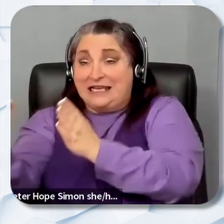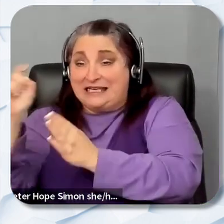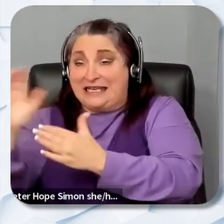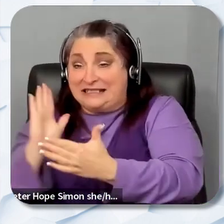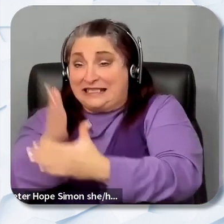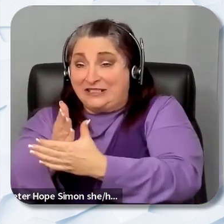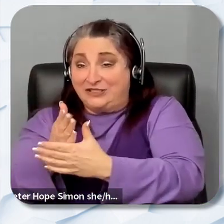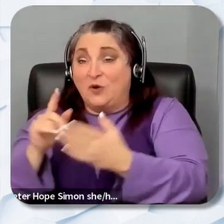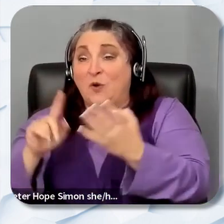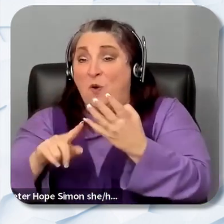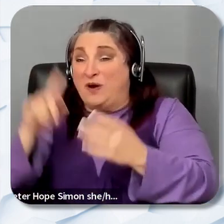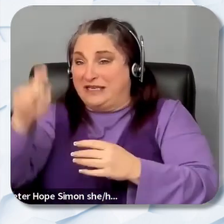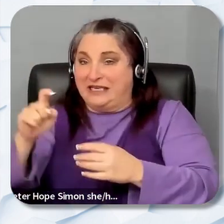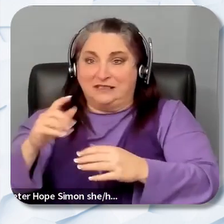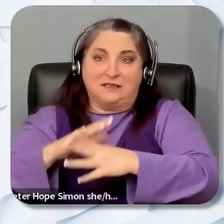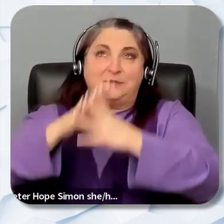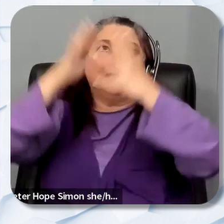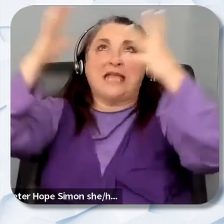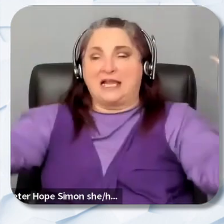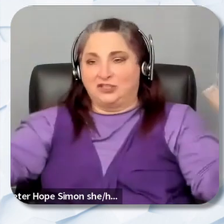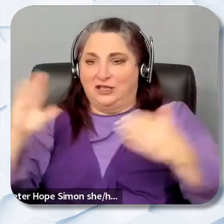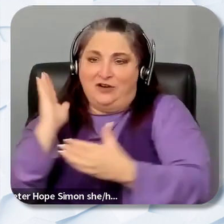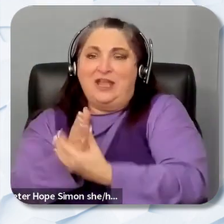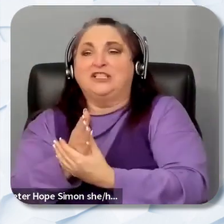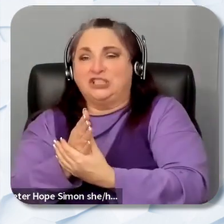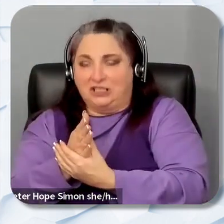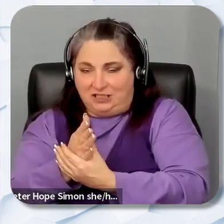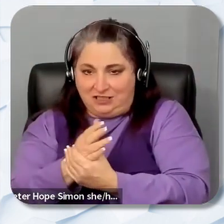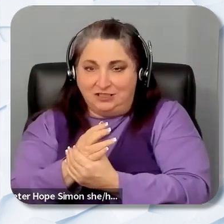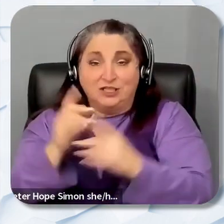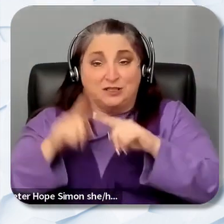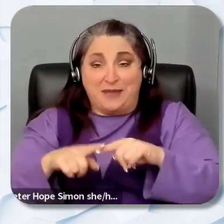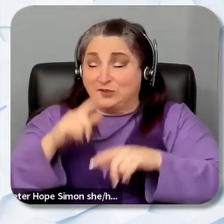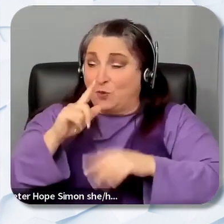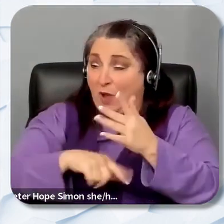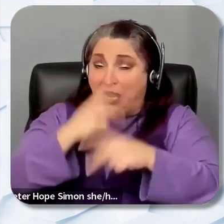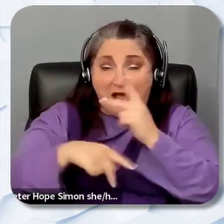substantial intervention. So it depends on what kind of intervention or assistance you